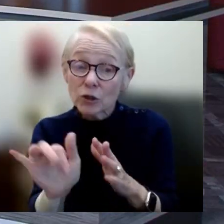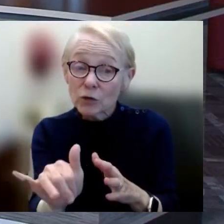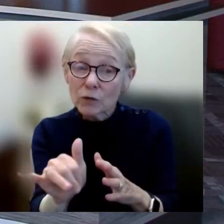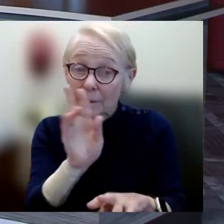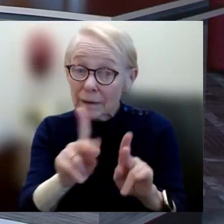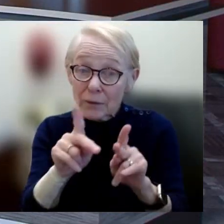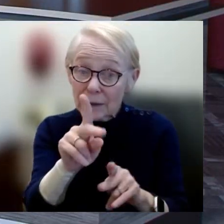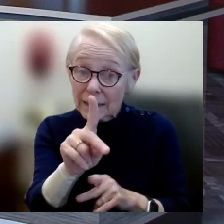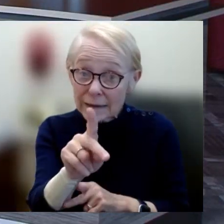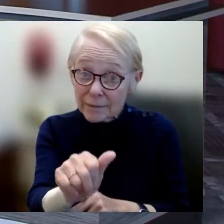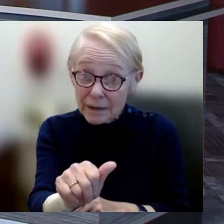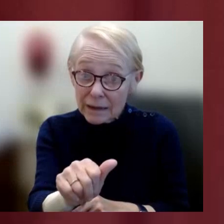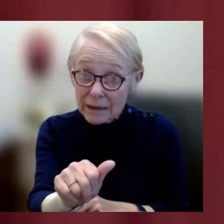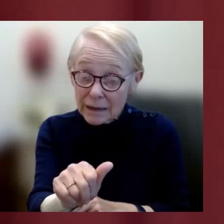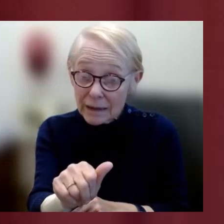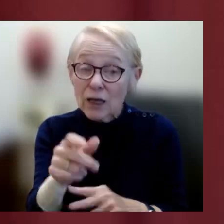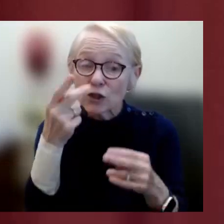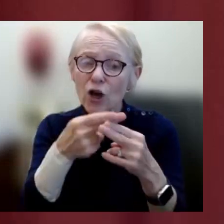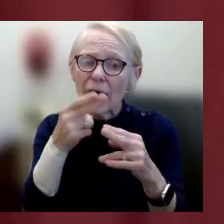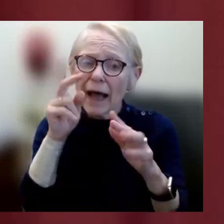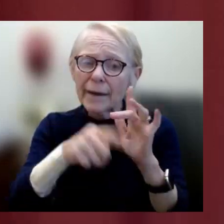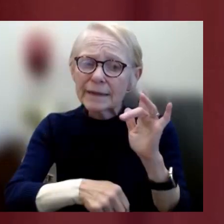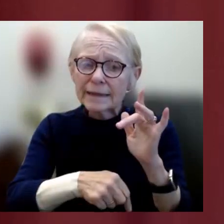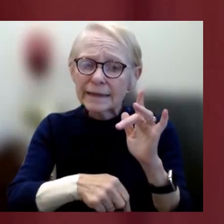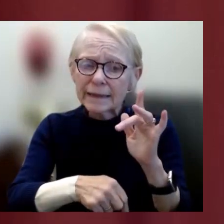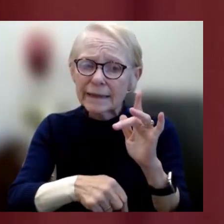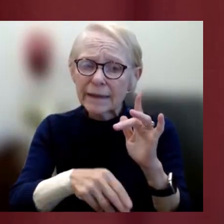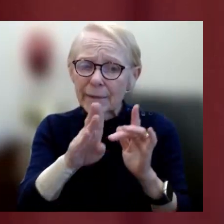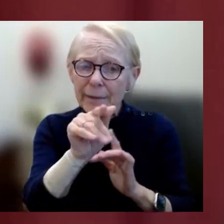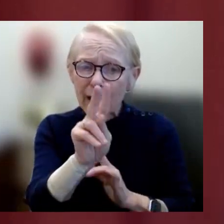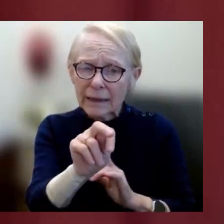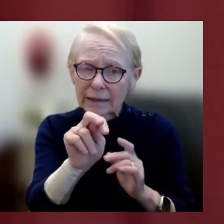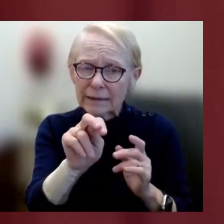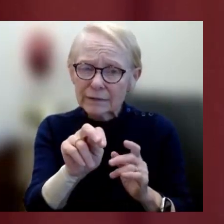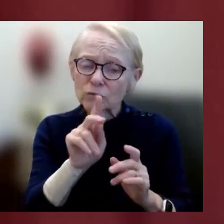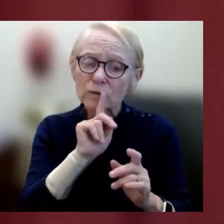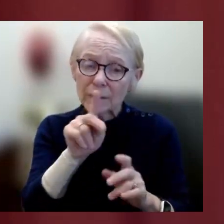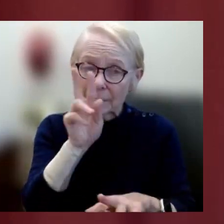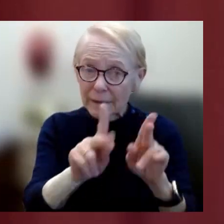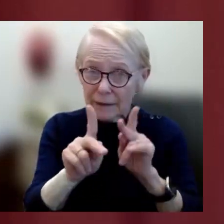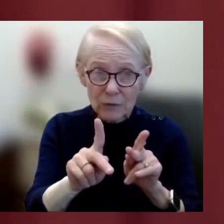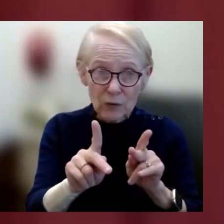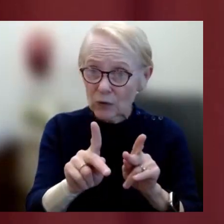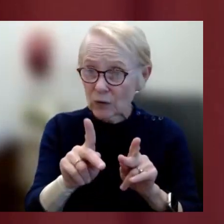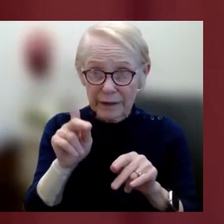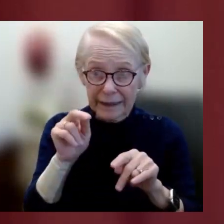is the absentee ballot and that is specifically for people who are just not going to be at their